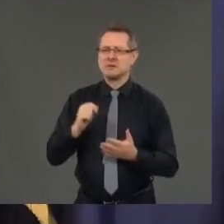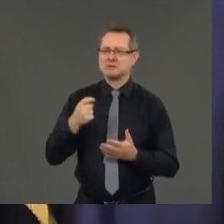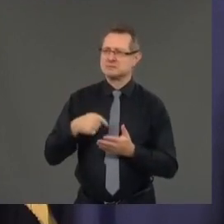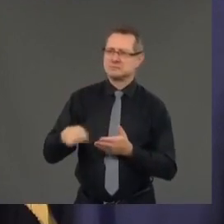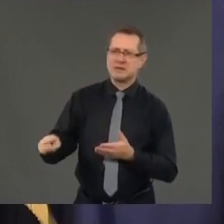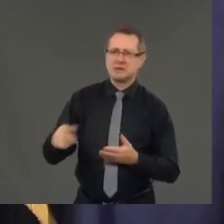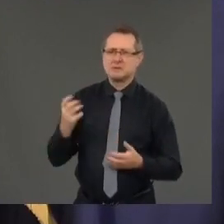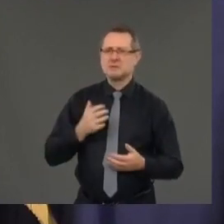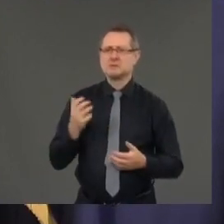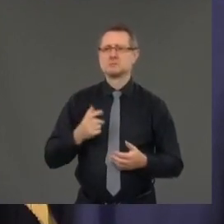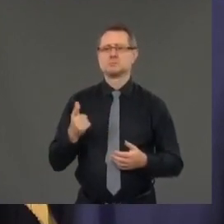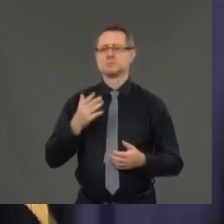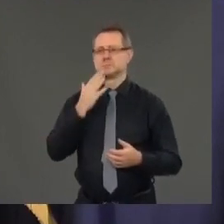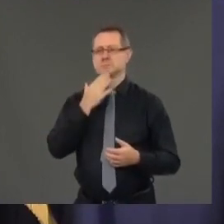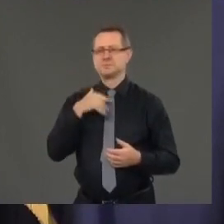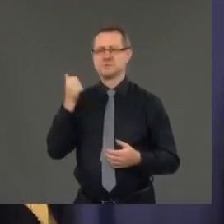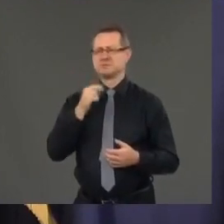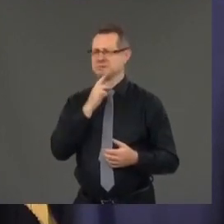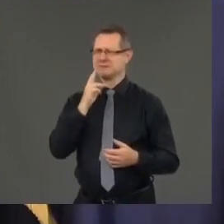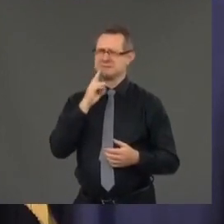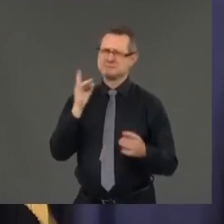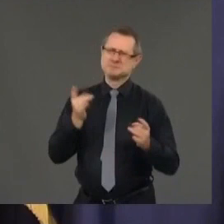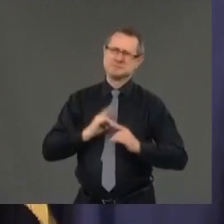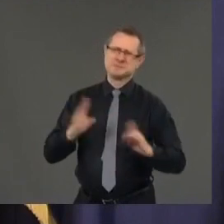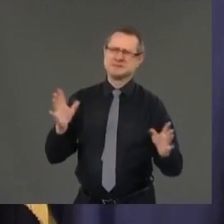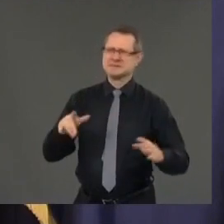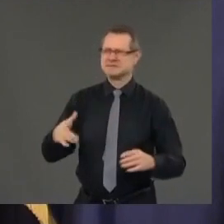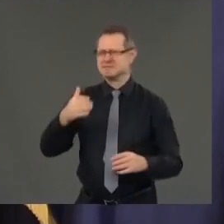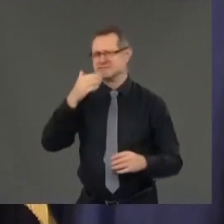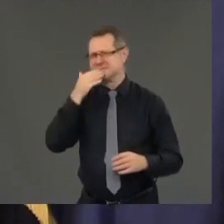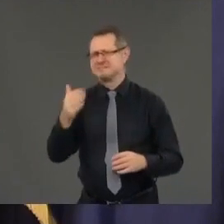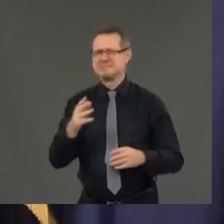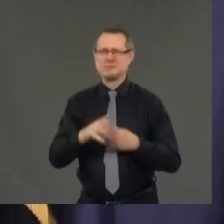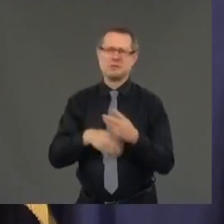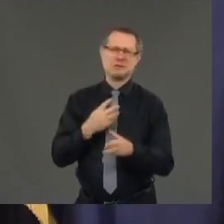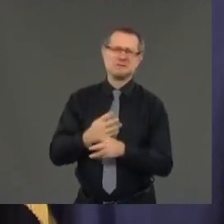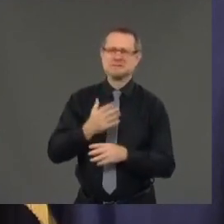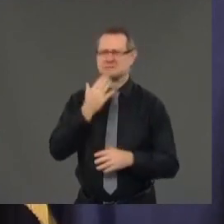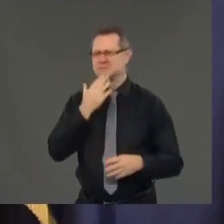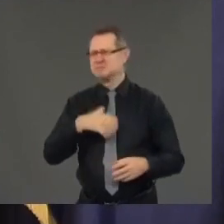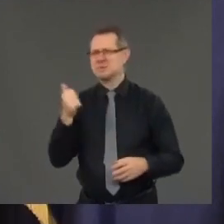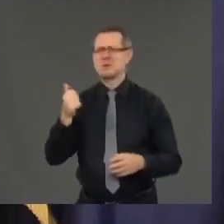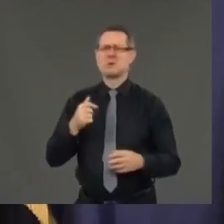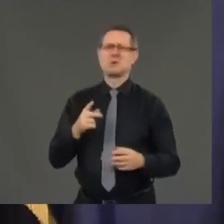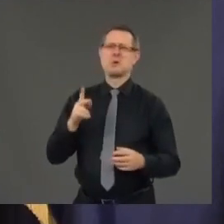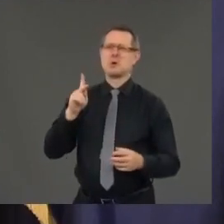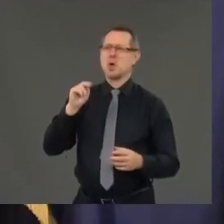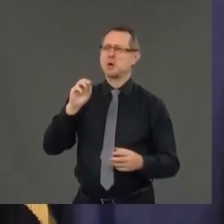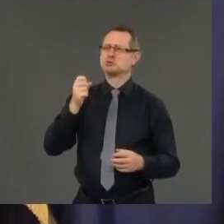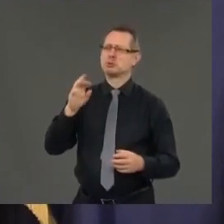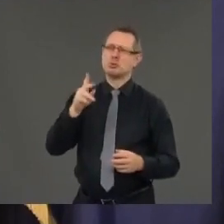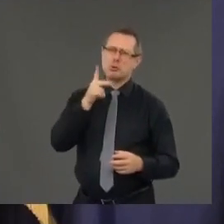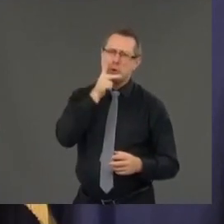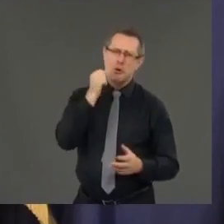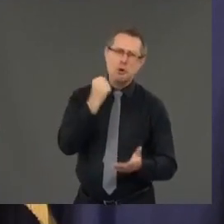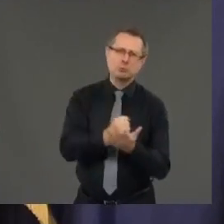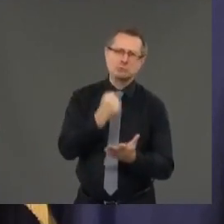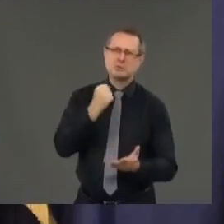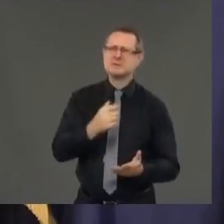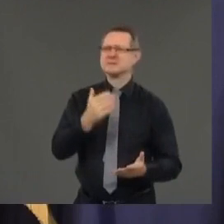SURCHARGE? THE GREATEST RESTAURANTS IN THE WORLD. GREATEST CULTURAL INSTITUTIONS IN THE WORLD.